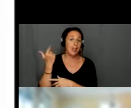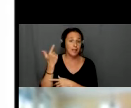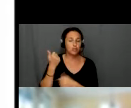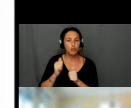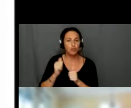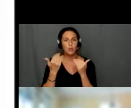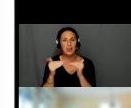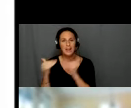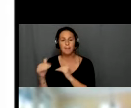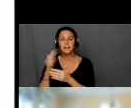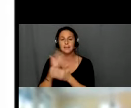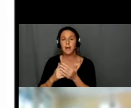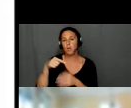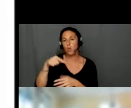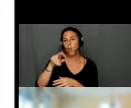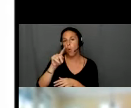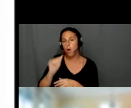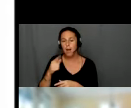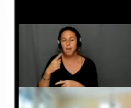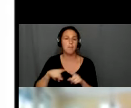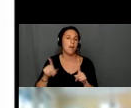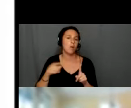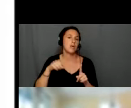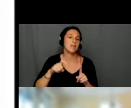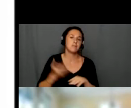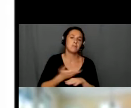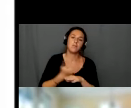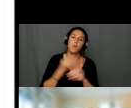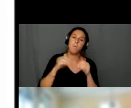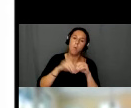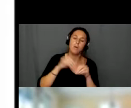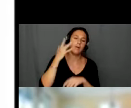but we need to do more in California to recognize heat illness